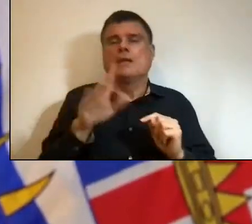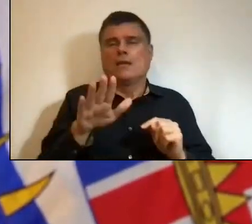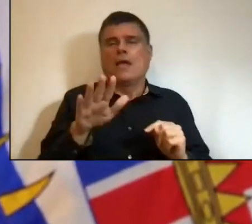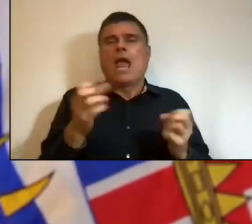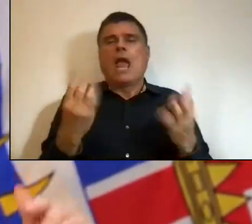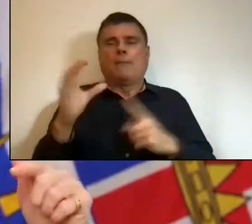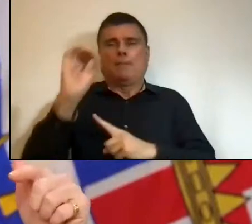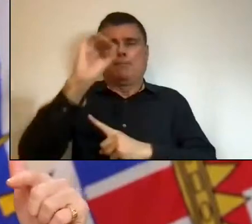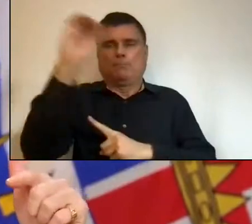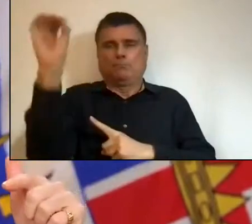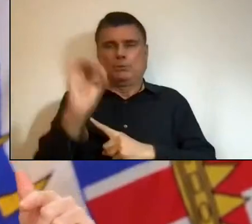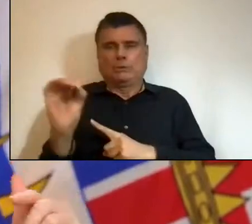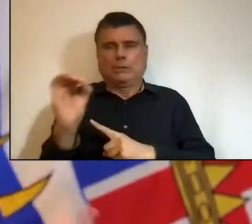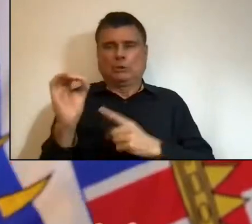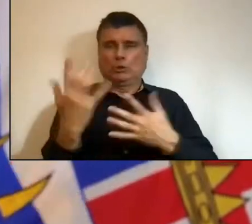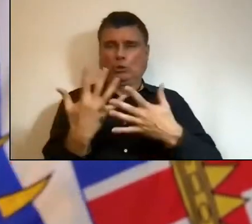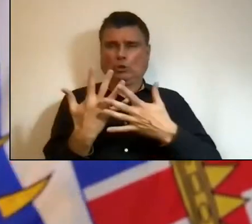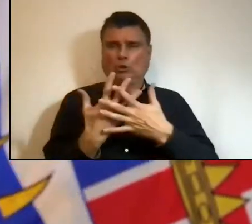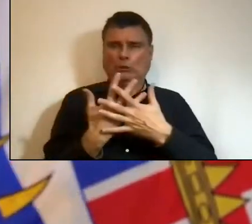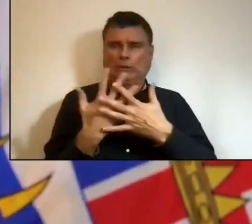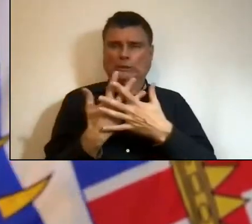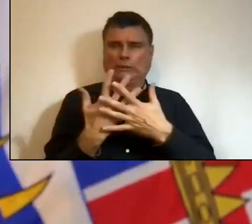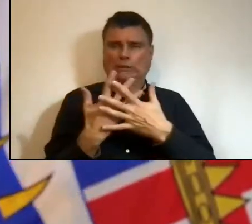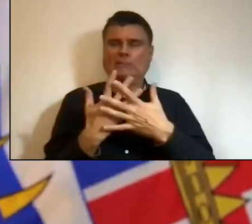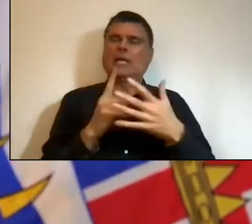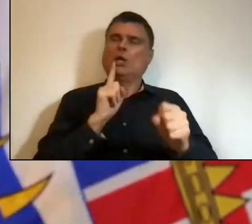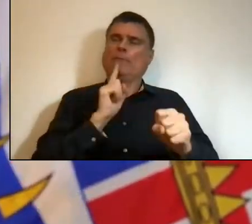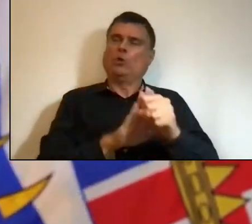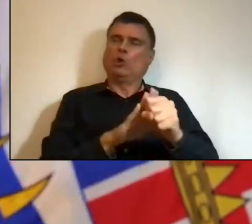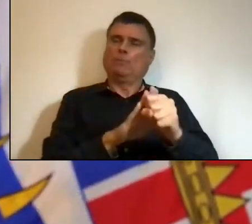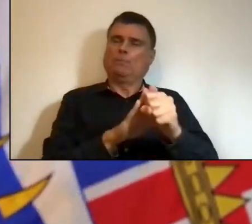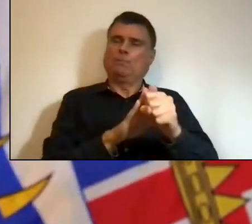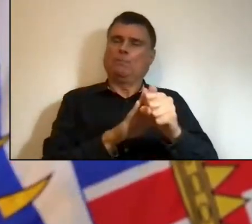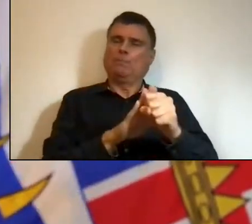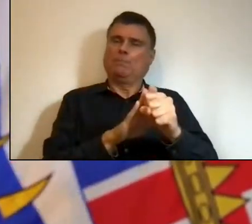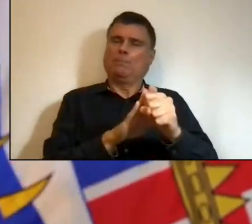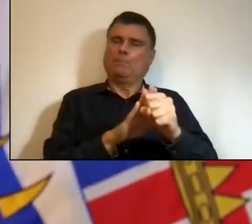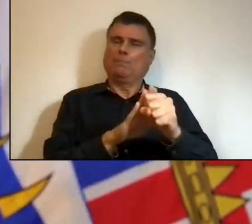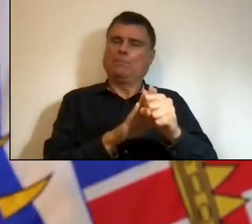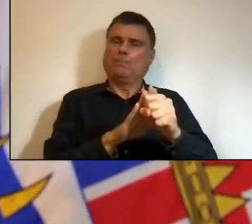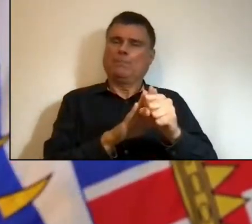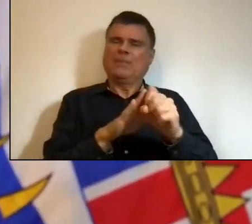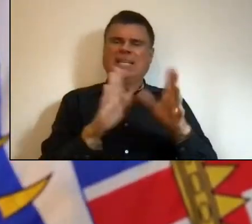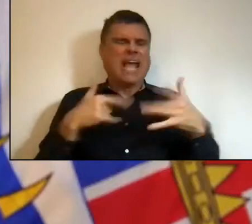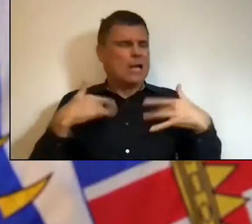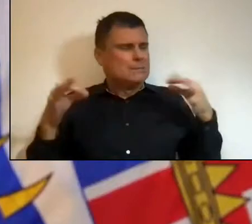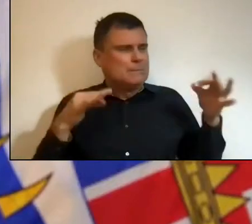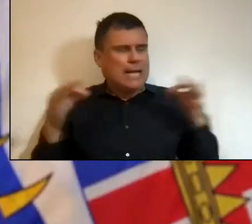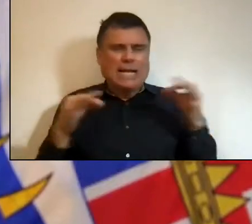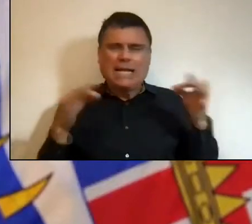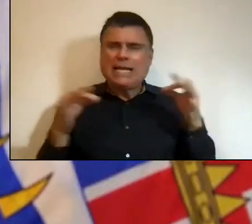yes, there's a delay so other than number. How do I describe